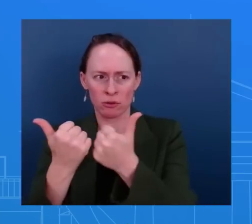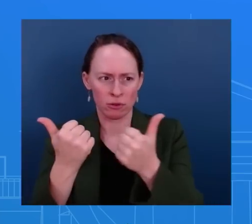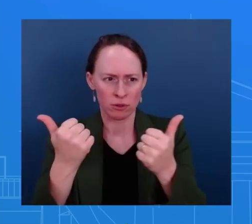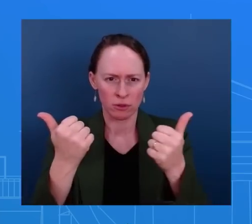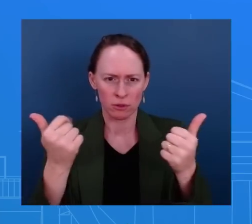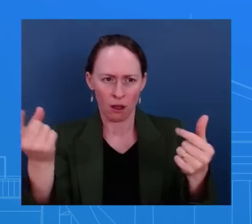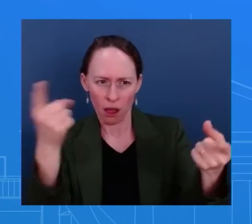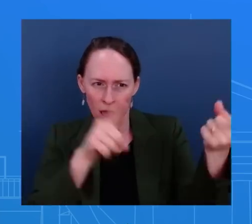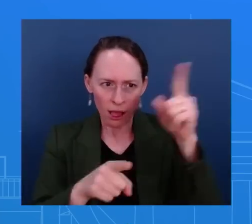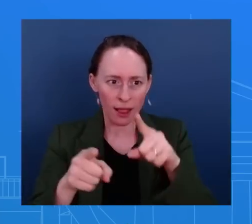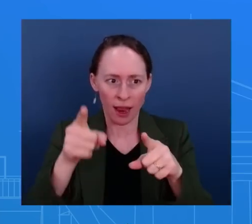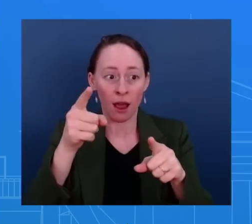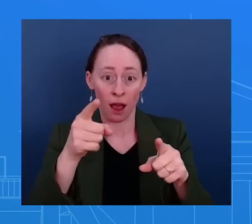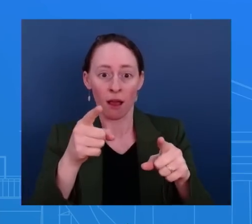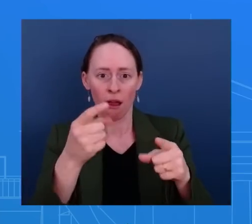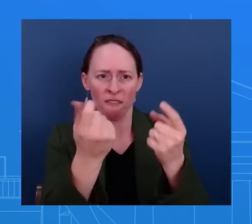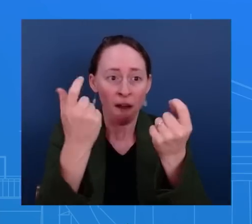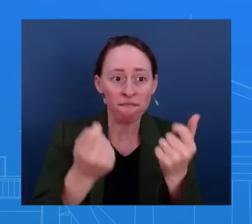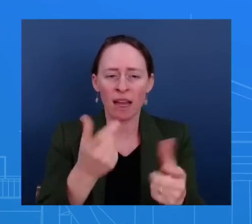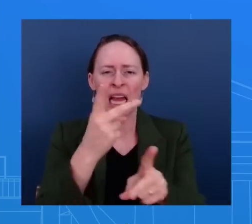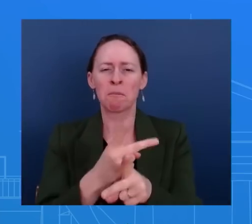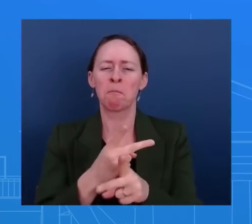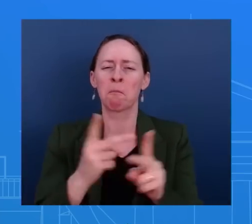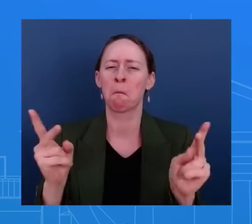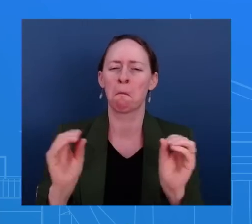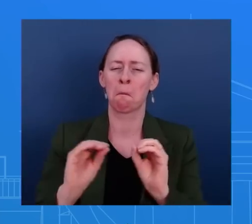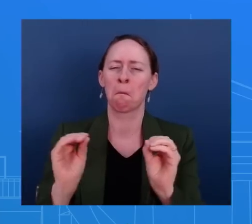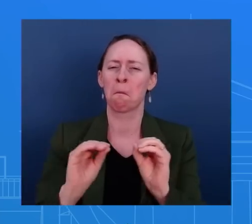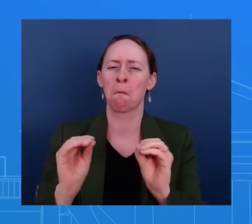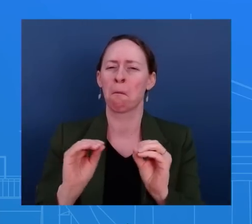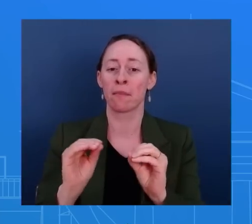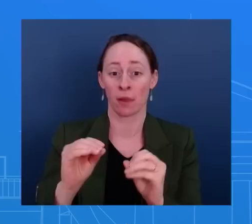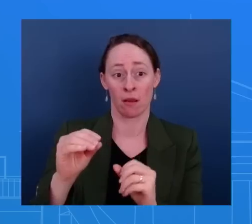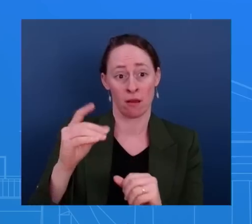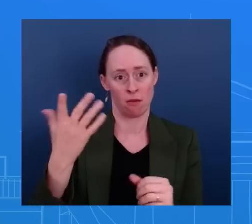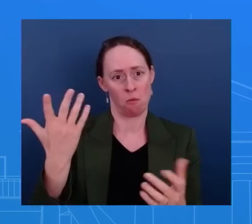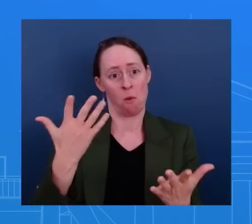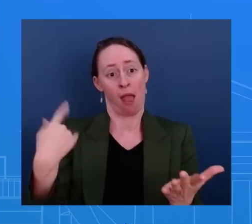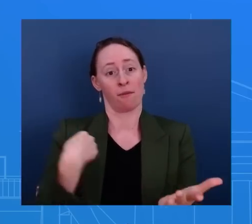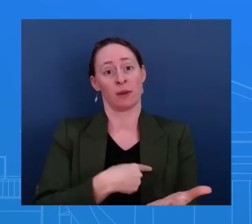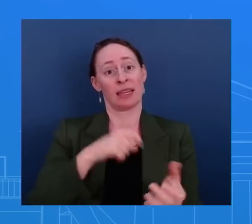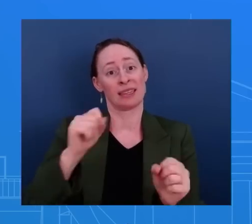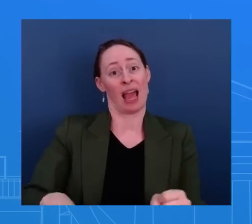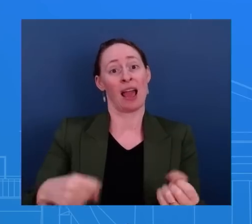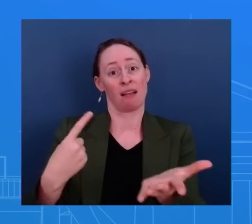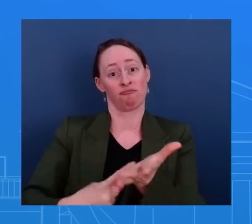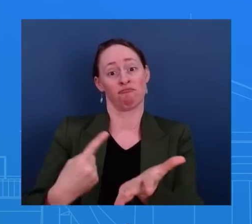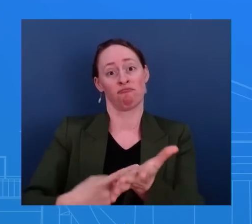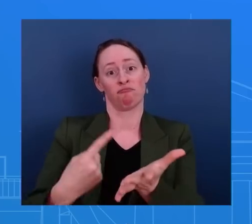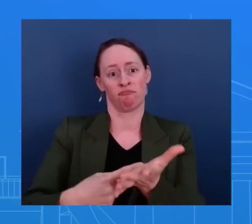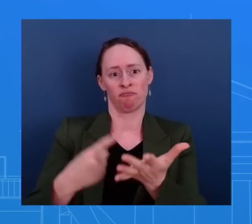What I can speak to is the last three and a half years -- right? we have less than six months now of this administration --